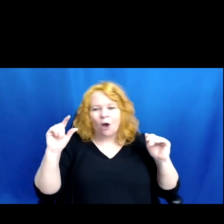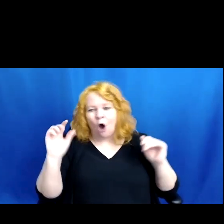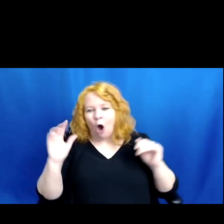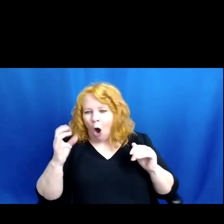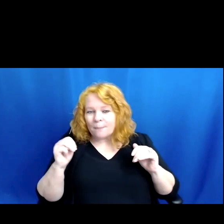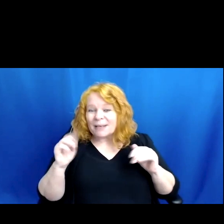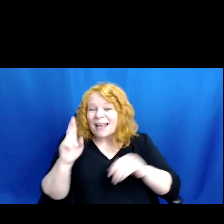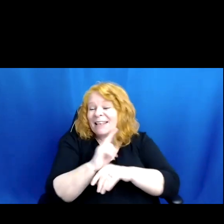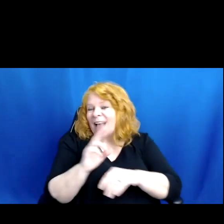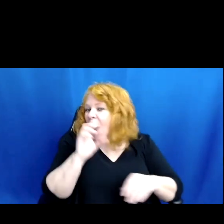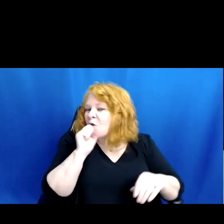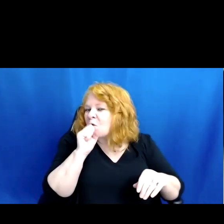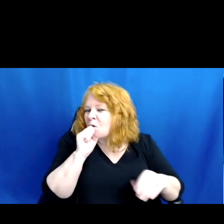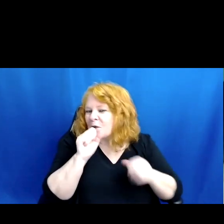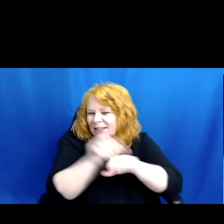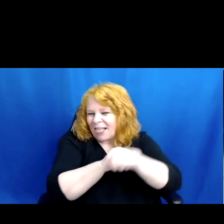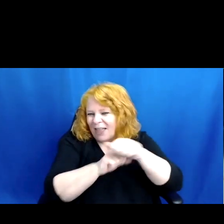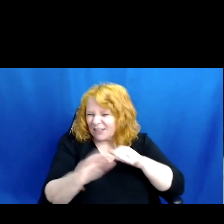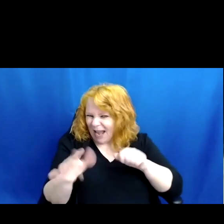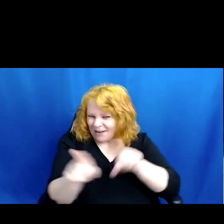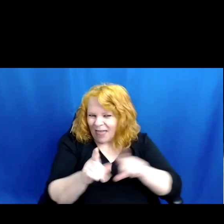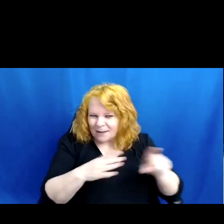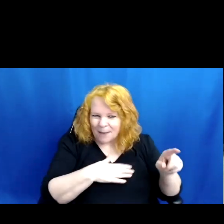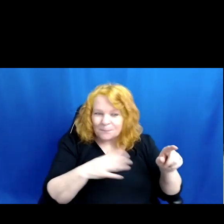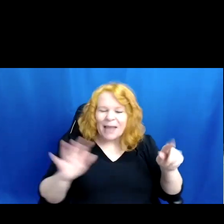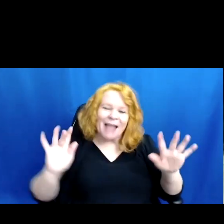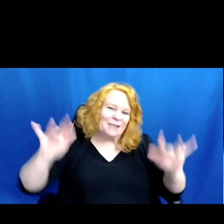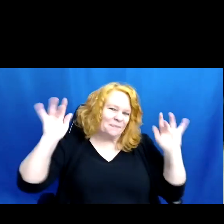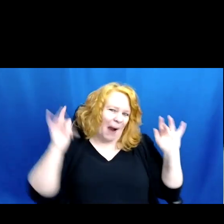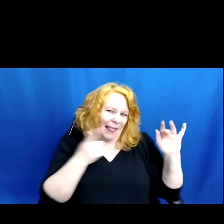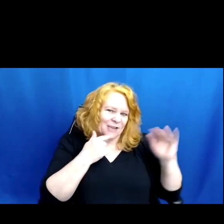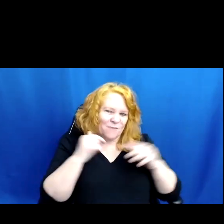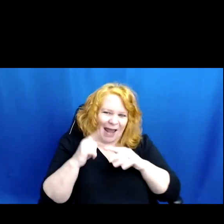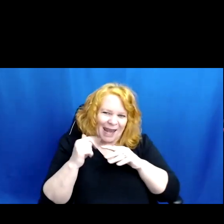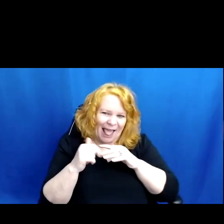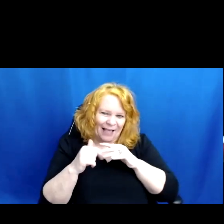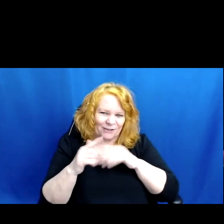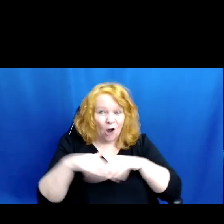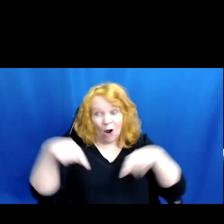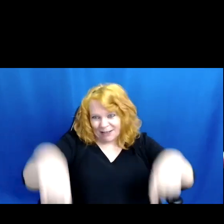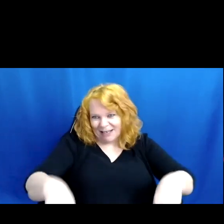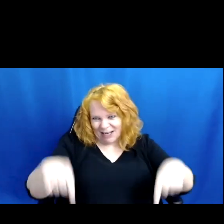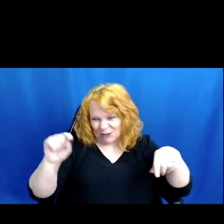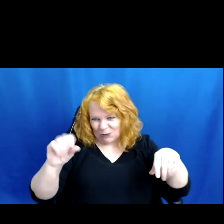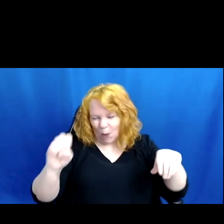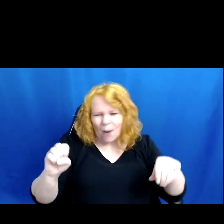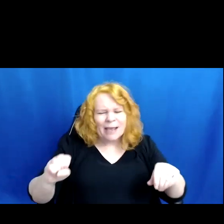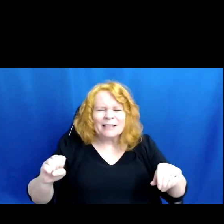be like mine and he has sparkly red toenails. And he is Fabulously Fabulous Fabiano Frog Darling.